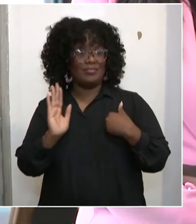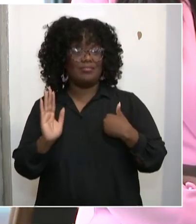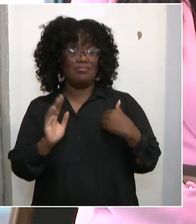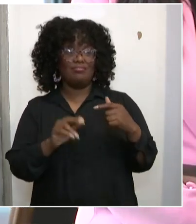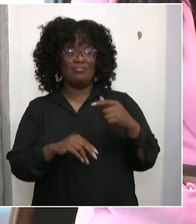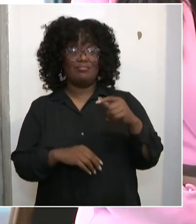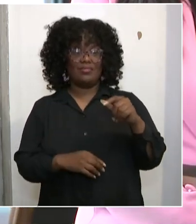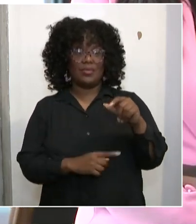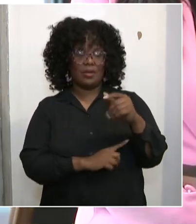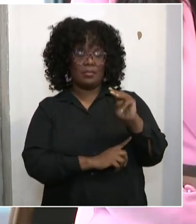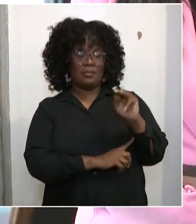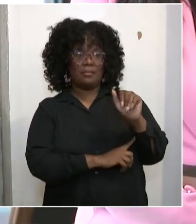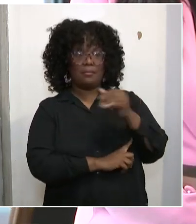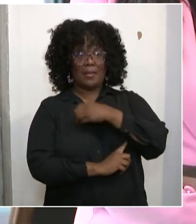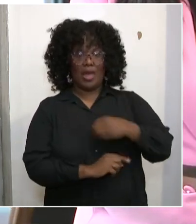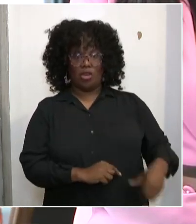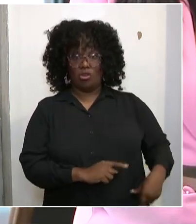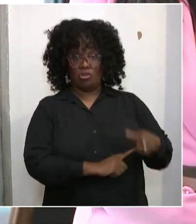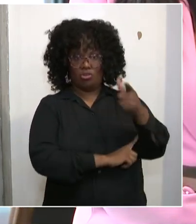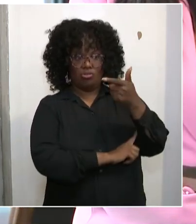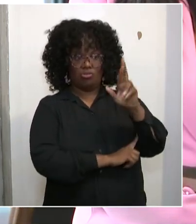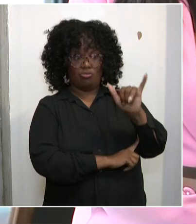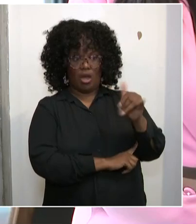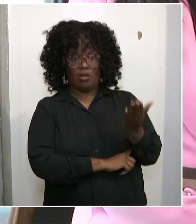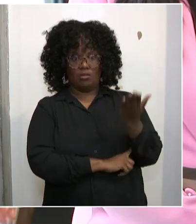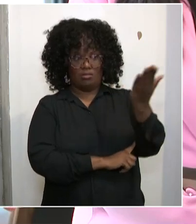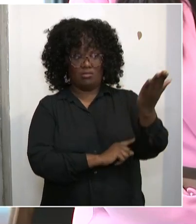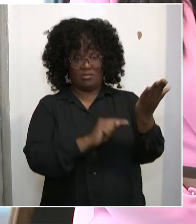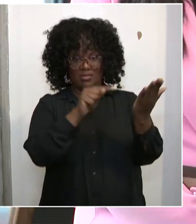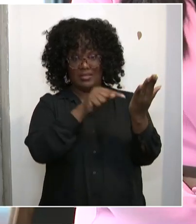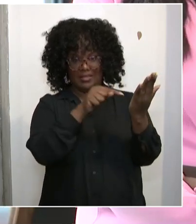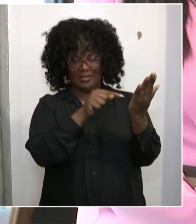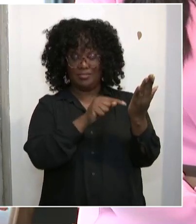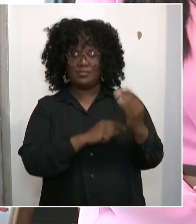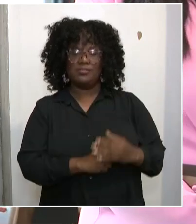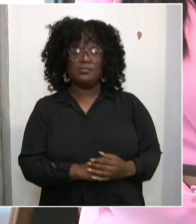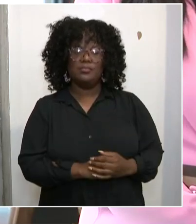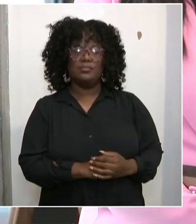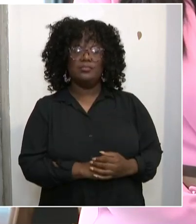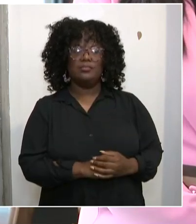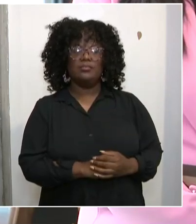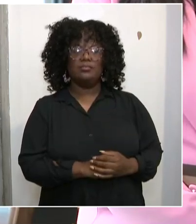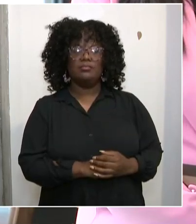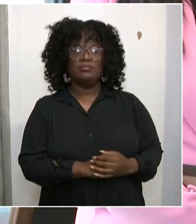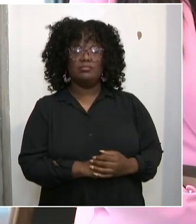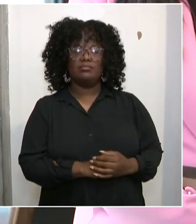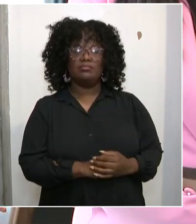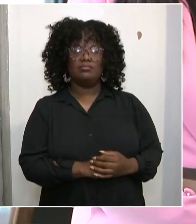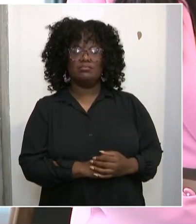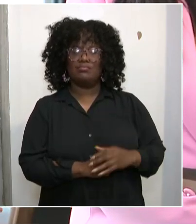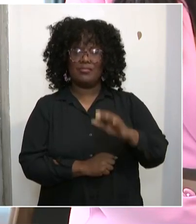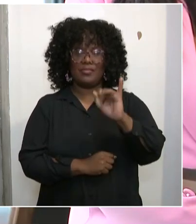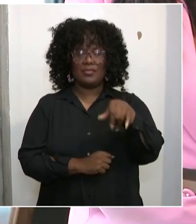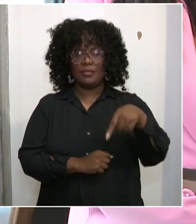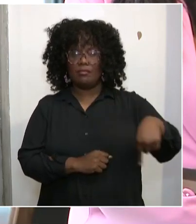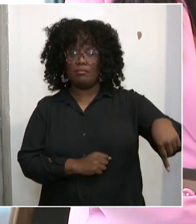there's some question whether it needs to be in the law at all, and if so, it should be it should be more,